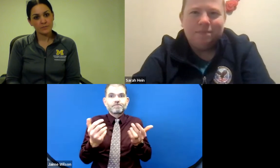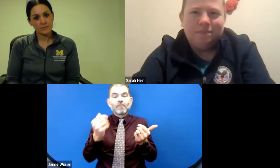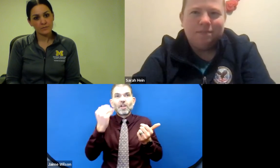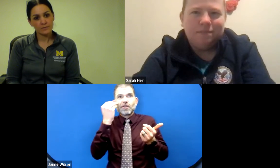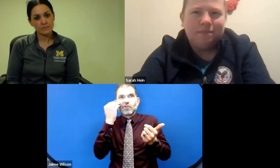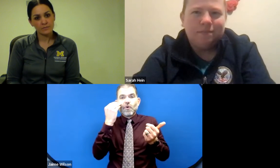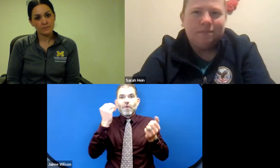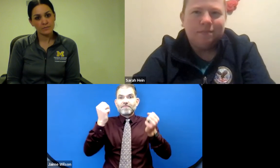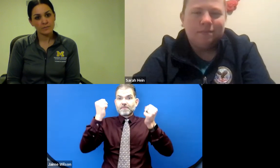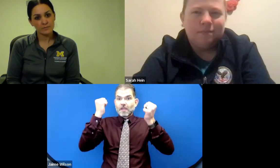ASL Interpreter: Yeah.